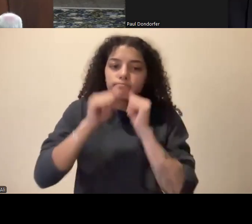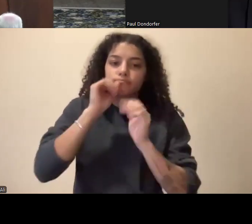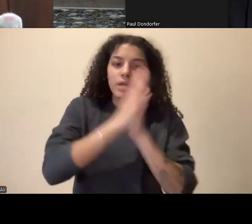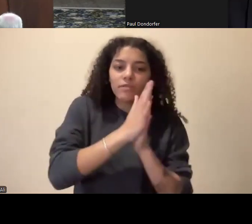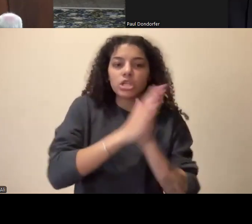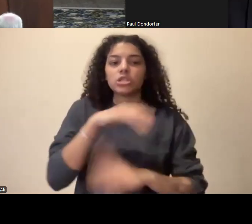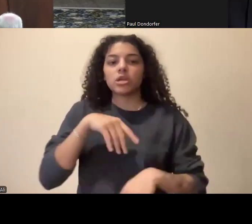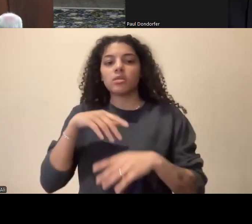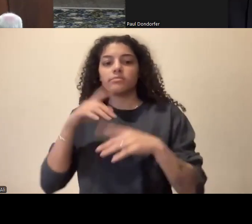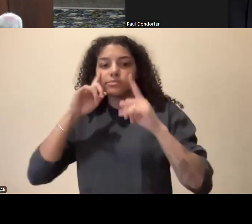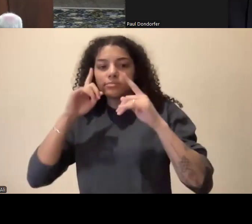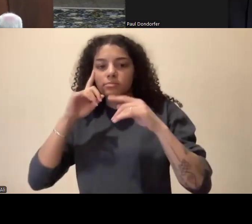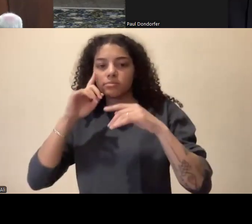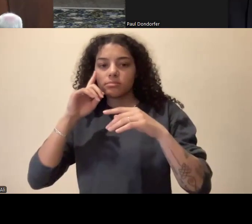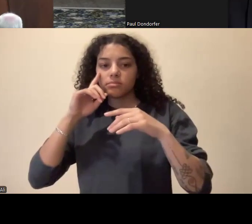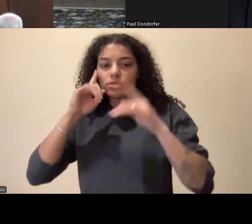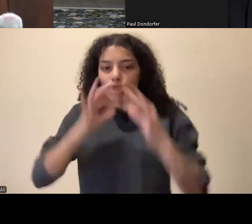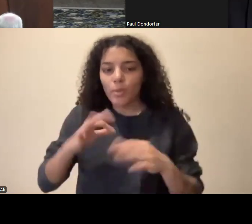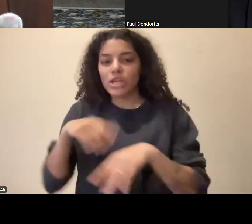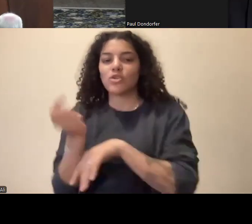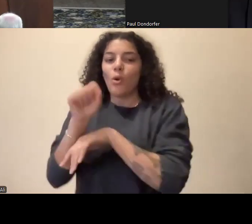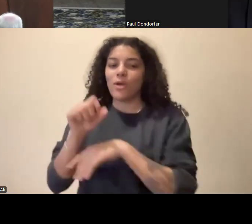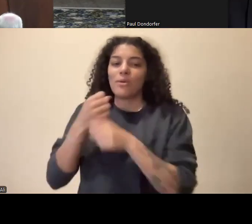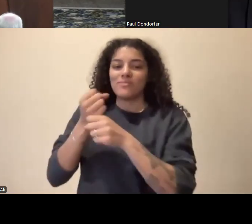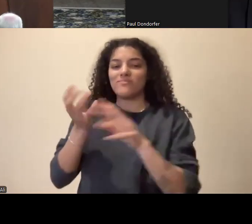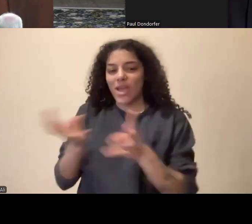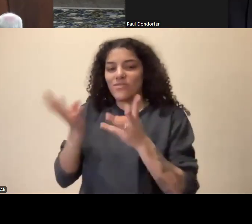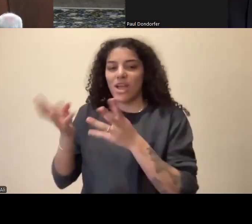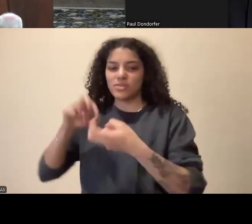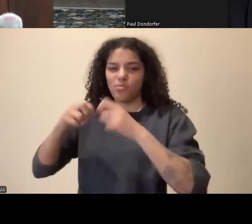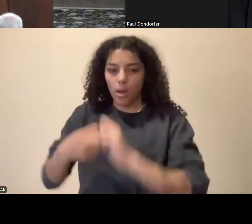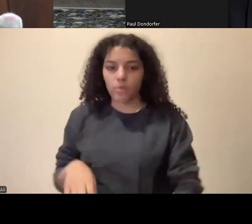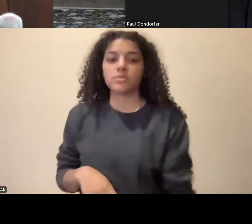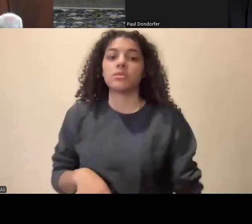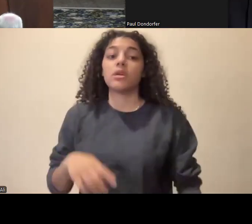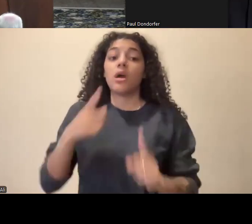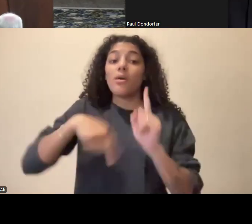is not only sustainable but of exceptional quality And whereas despite facing significant challenges